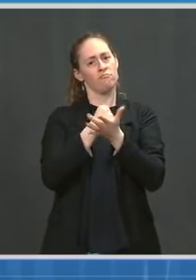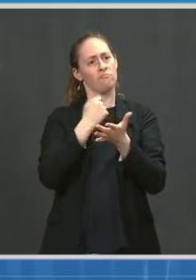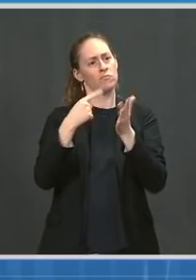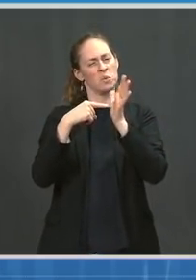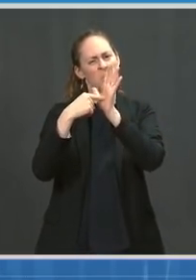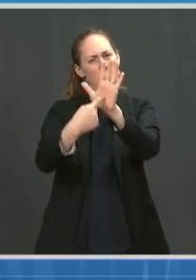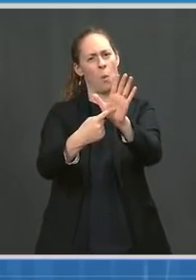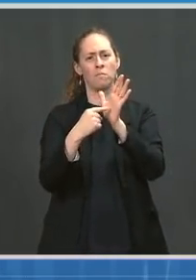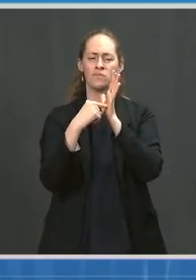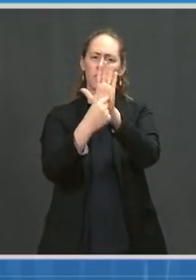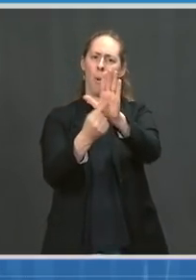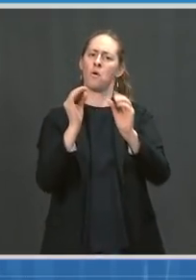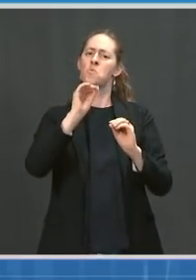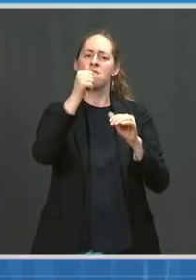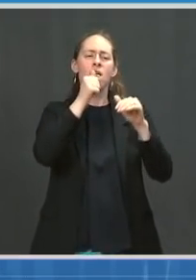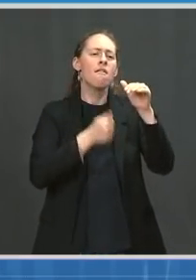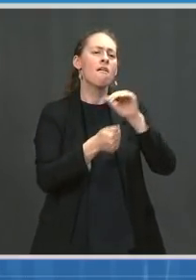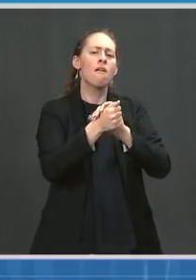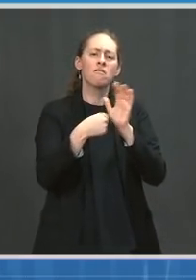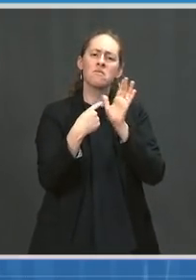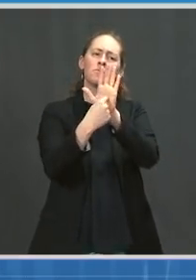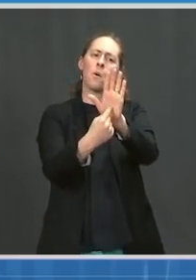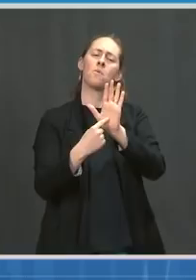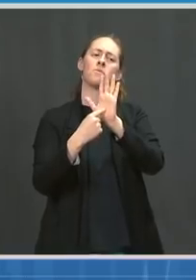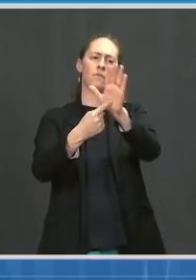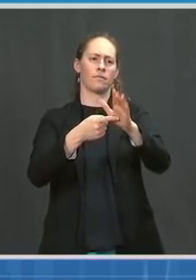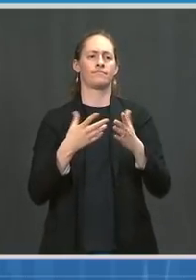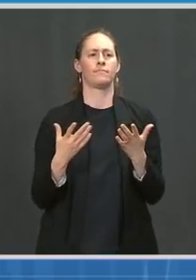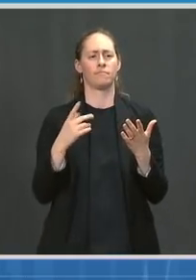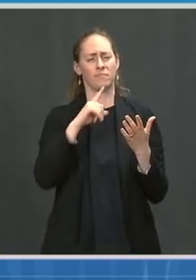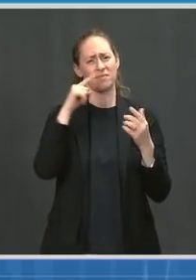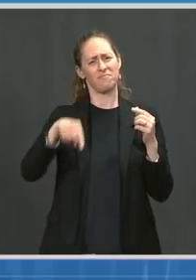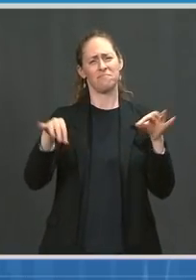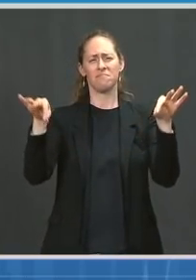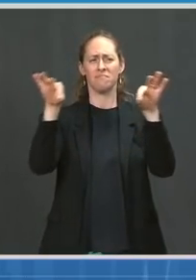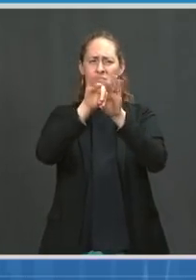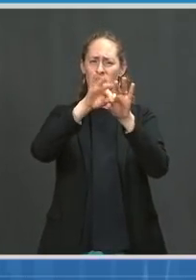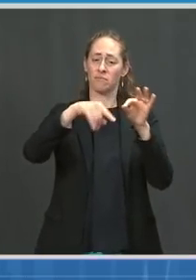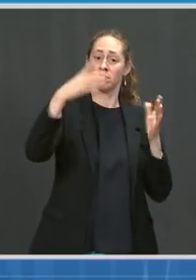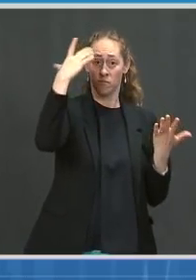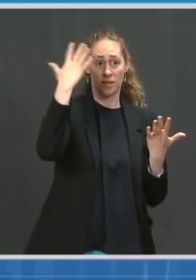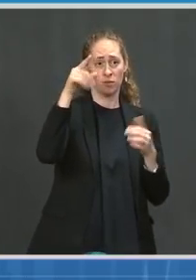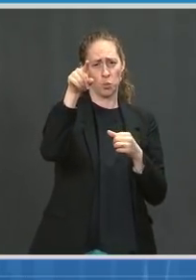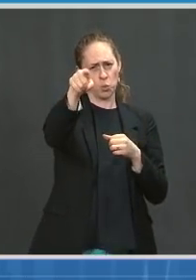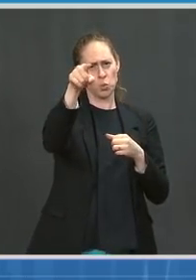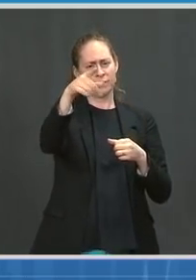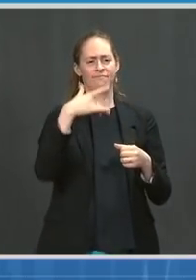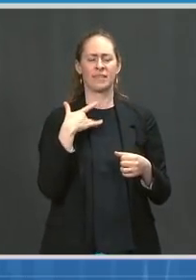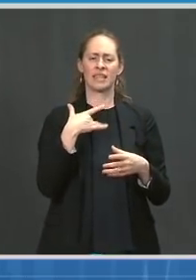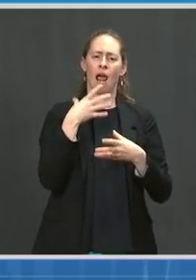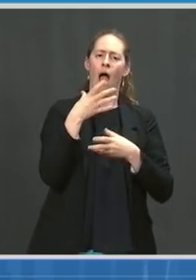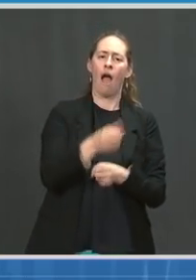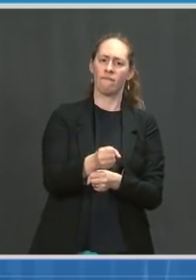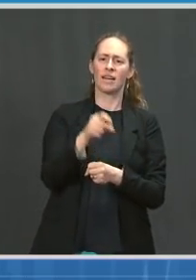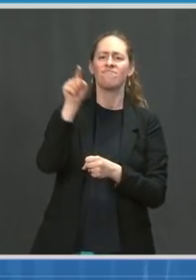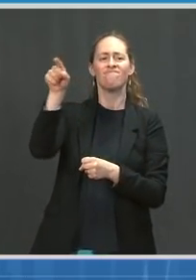Yesterday's actions should give the American people confidence in the FDA and CDC, the thoroughness of their review process,